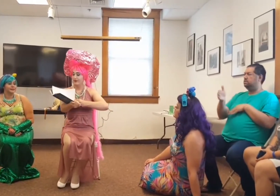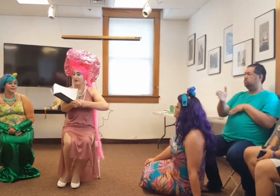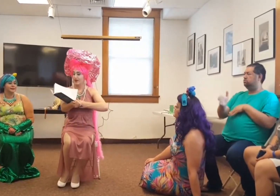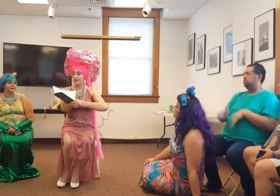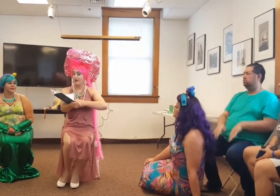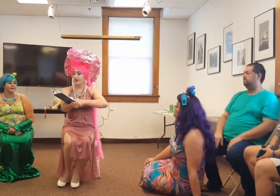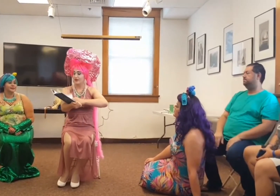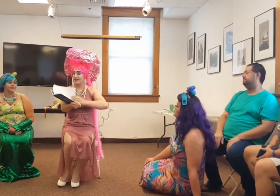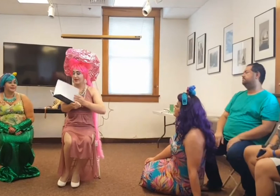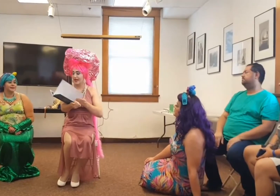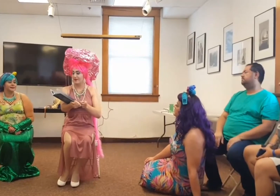Here we go, let's see what happens.